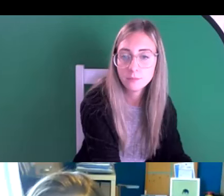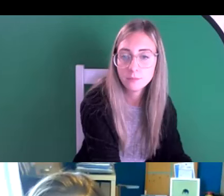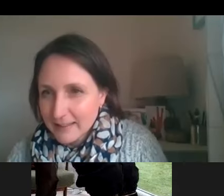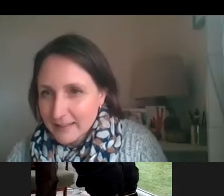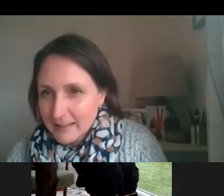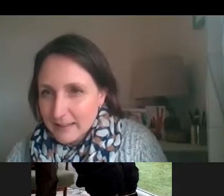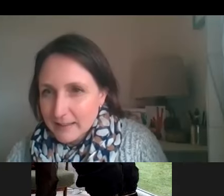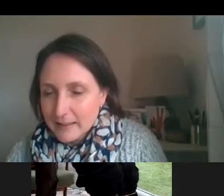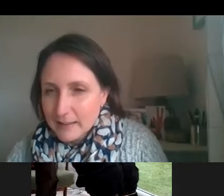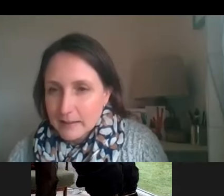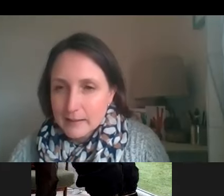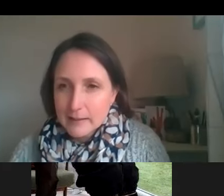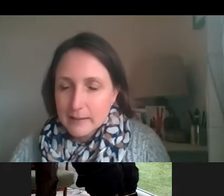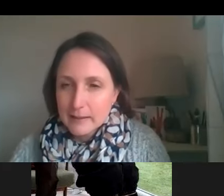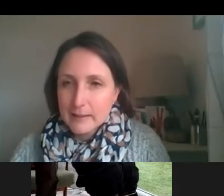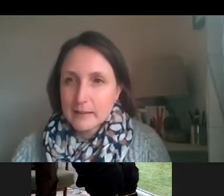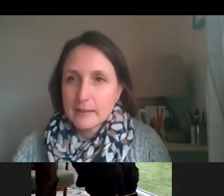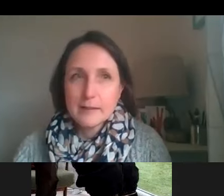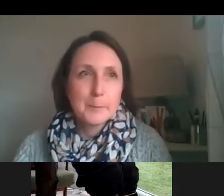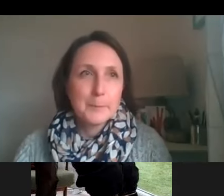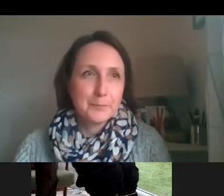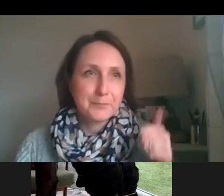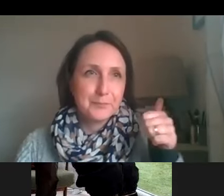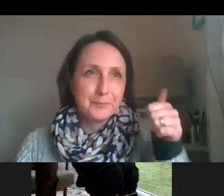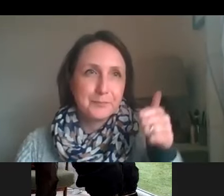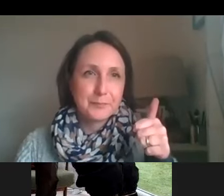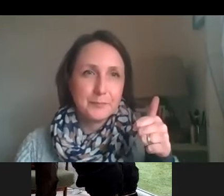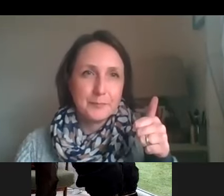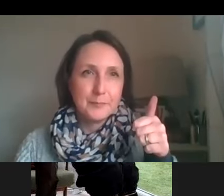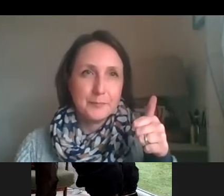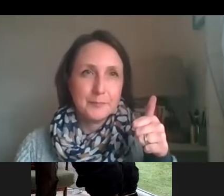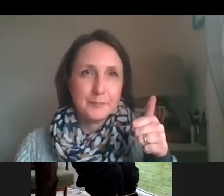what i'll do is i'll stop recording now so we don't have this on the record